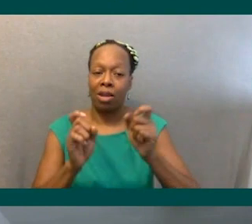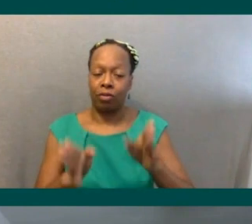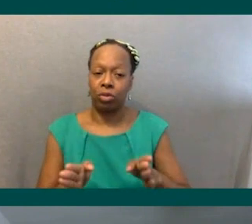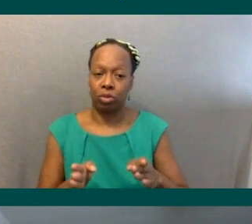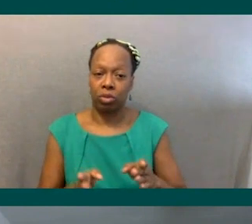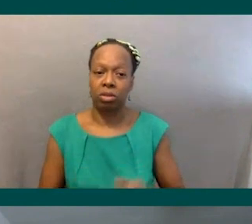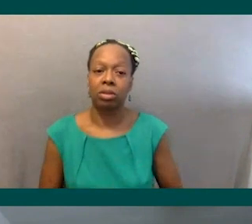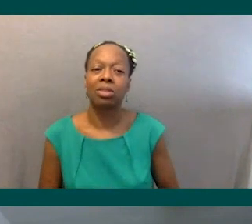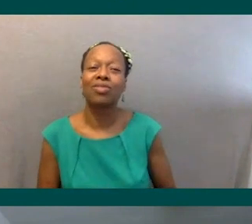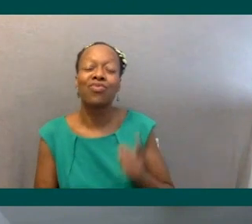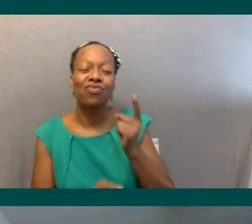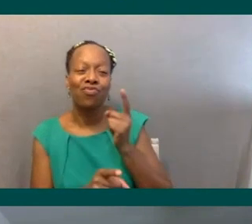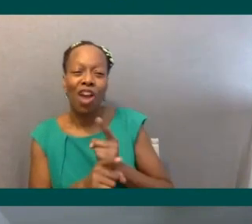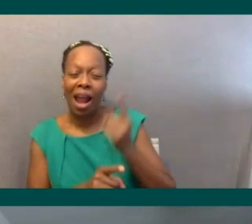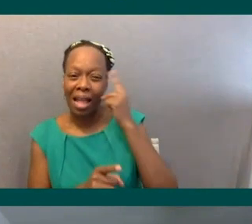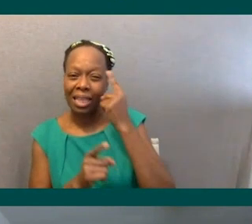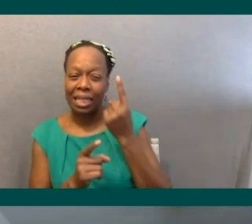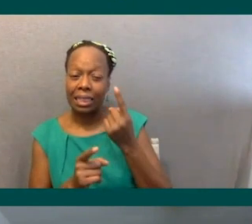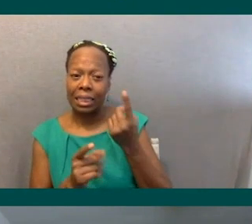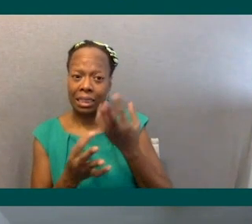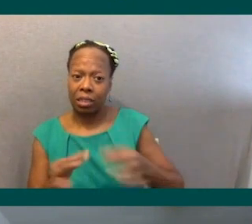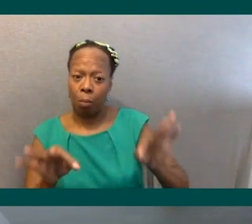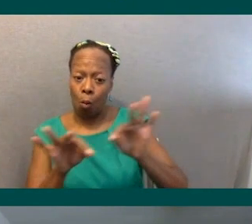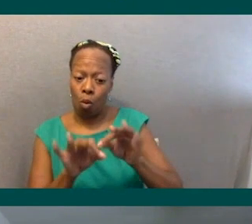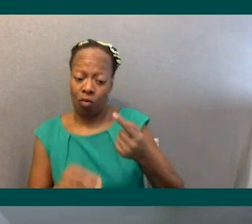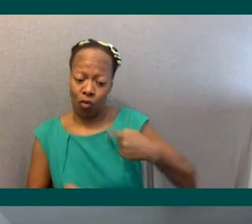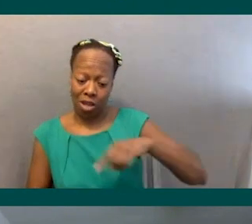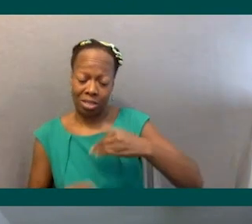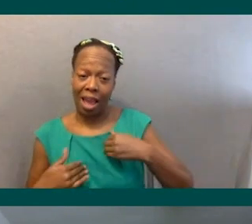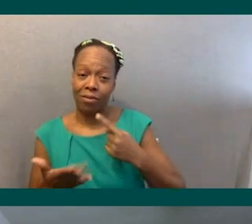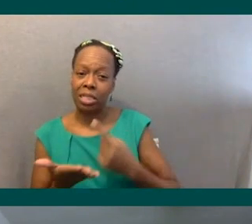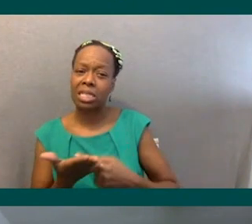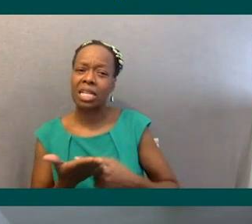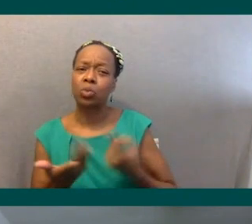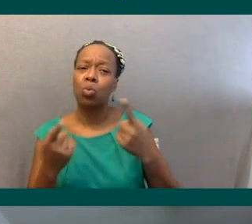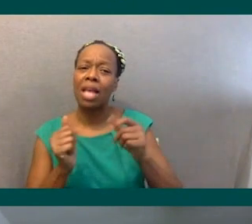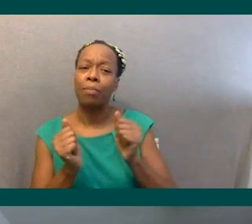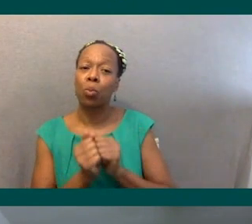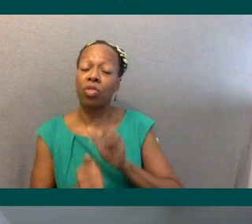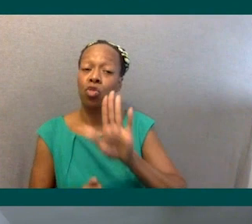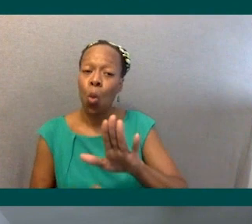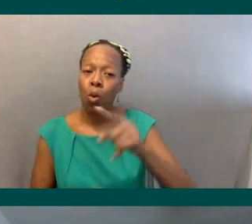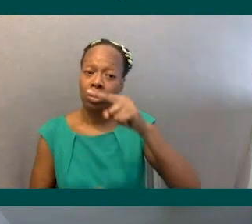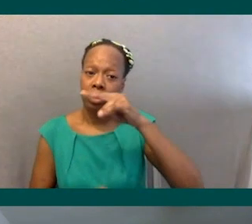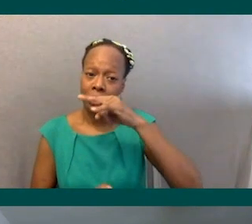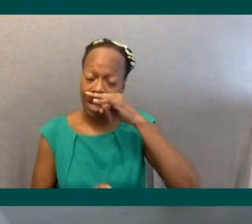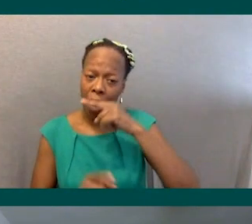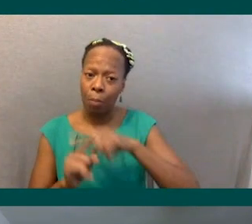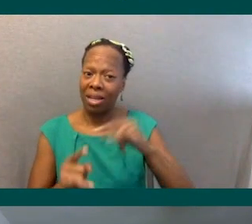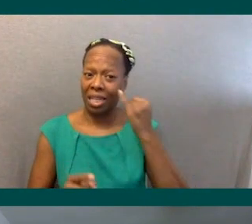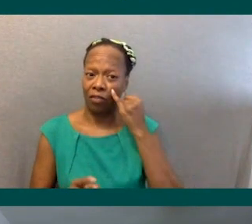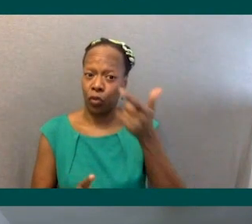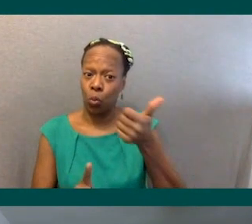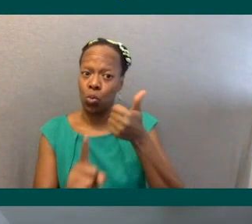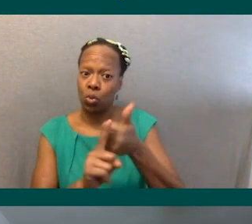with potentially your child, or if you're an adult, your individual experience and thinking about really, what are your goals